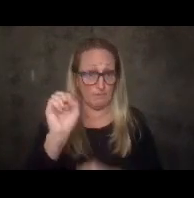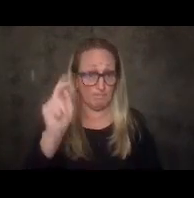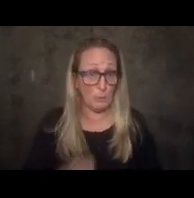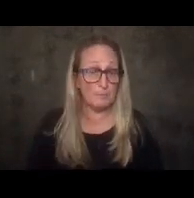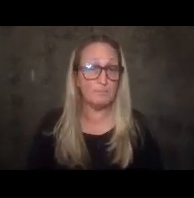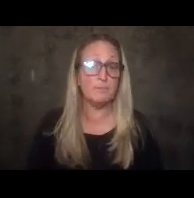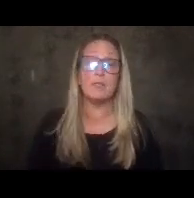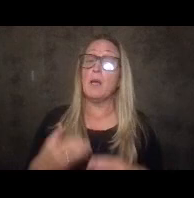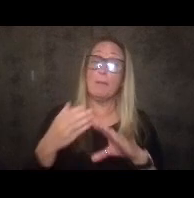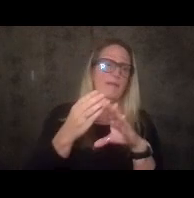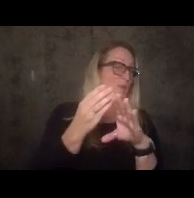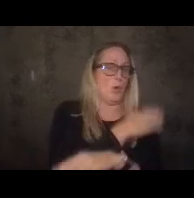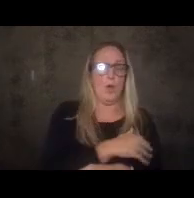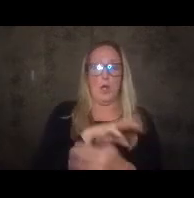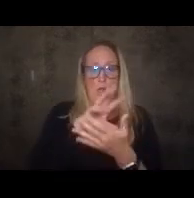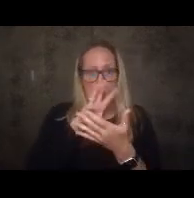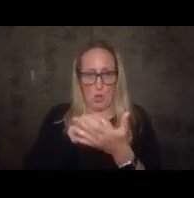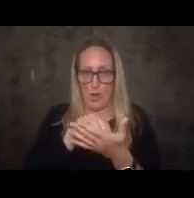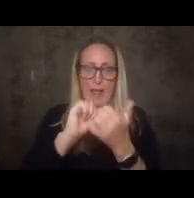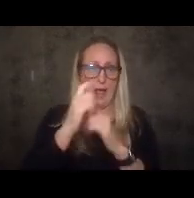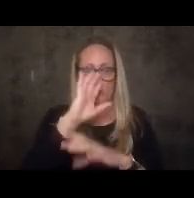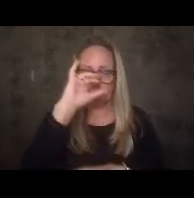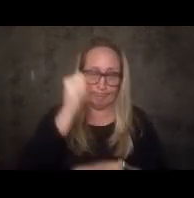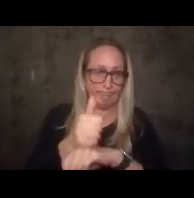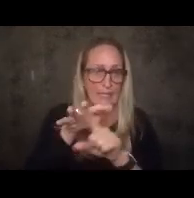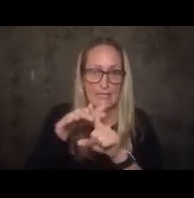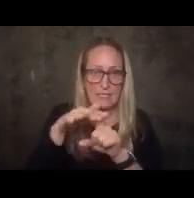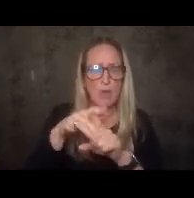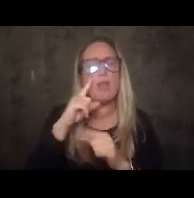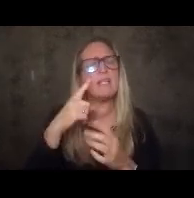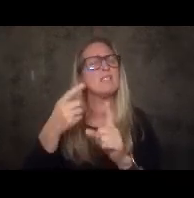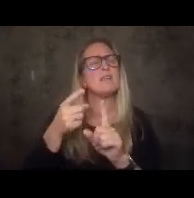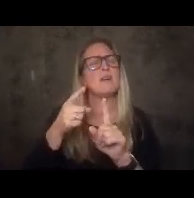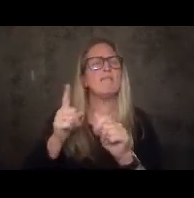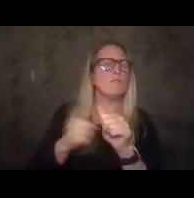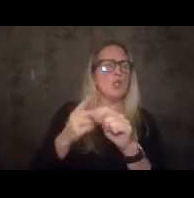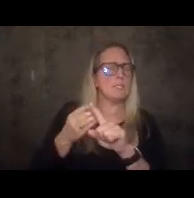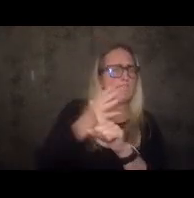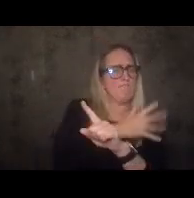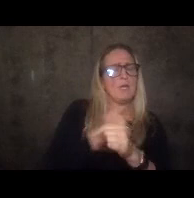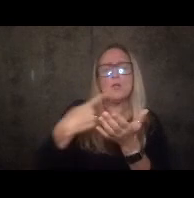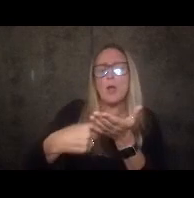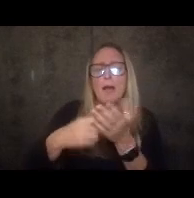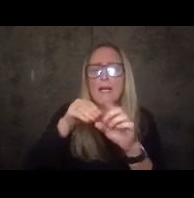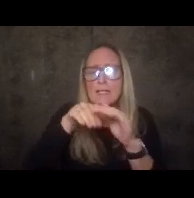Before we begin learning how to create accessible content, let's talk a little bit about accessibility, disability,